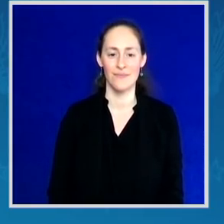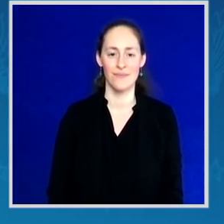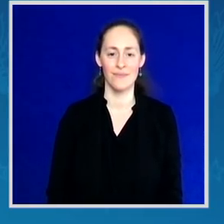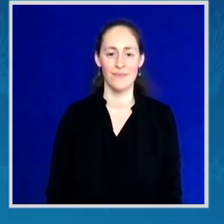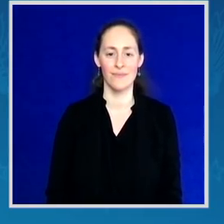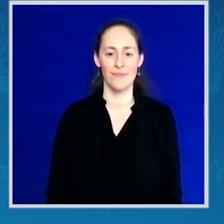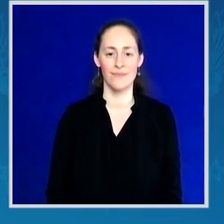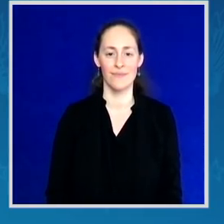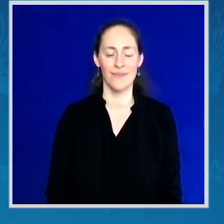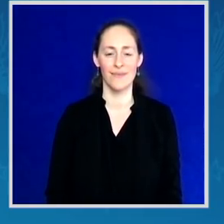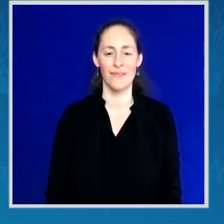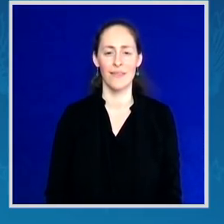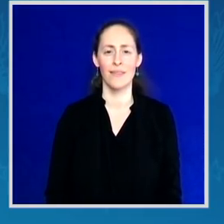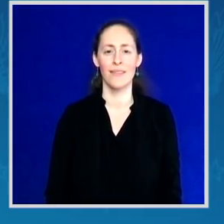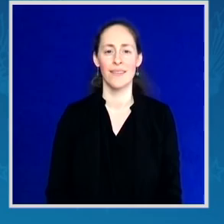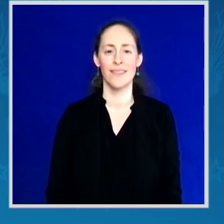The Vice President: Thank you all. Thank you all.